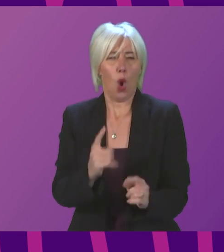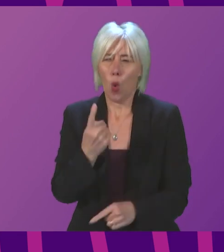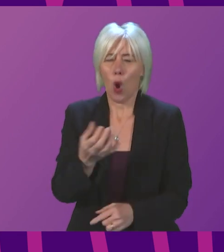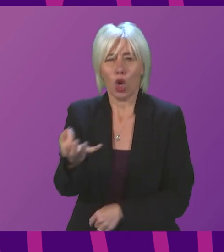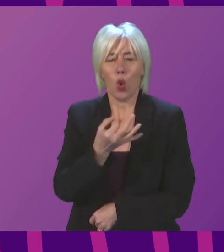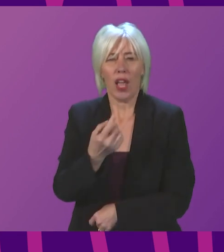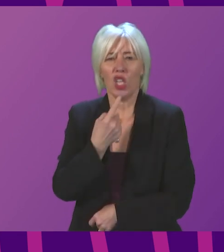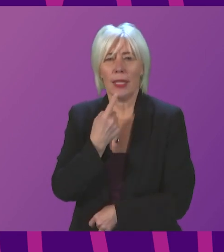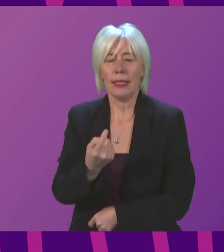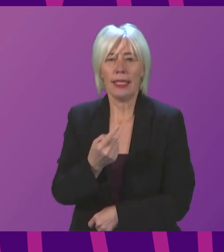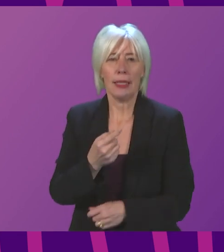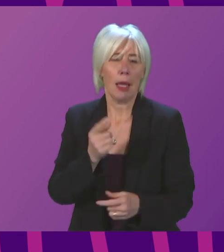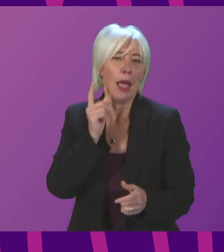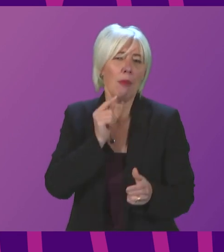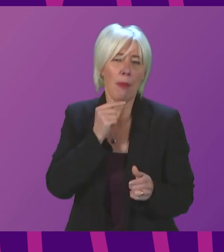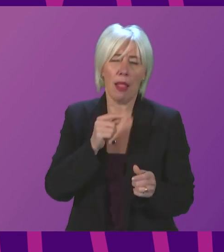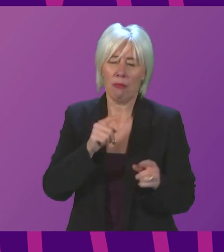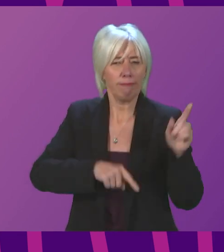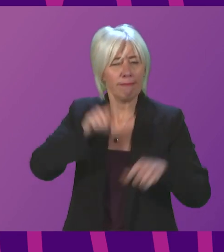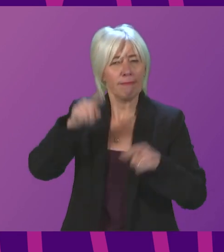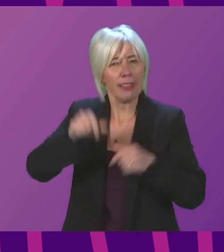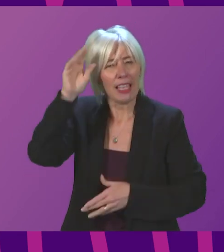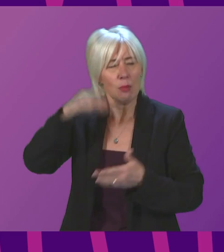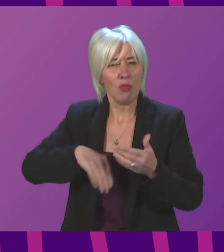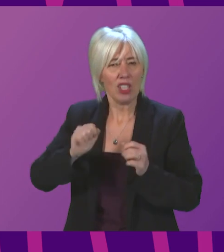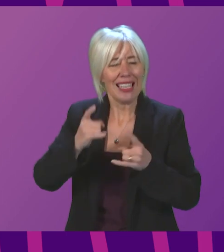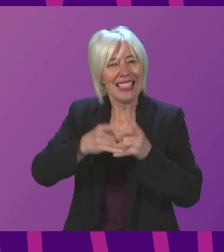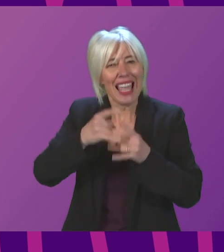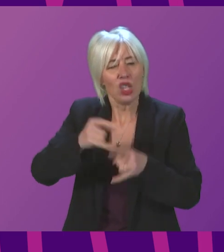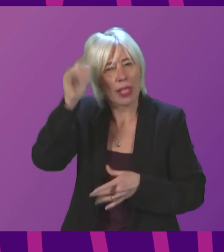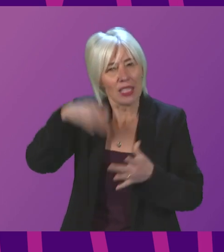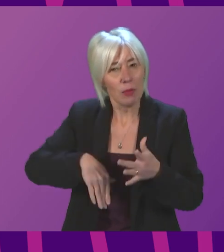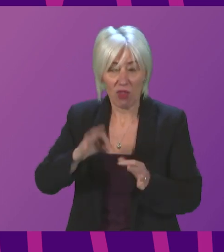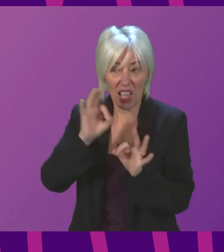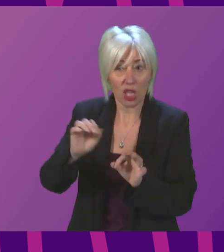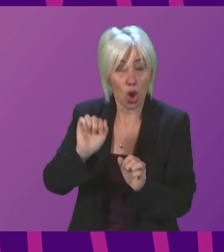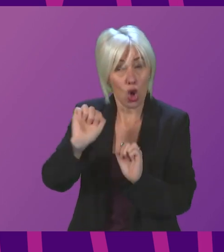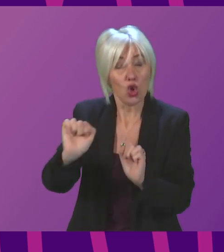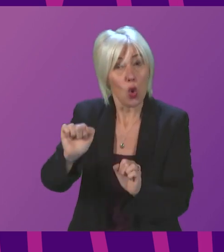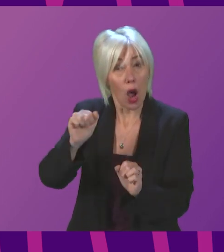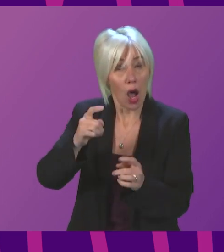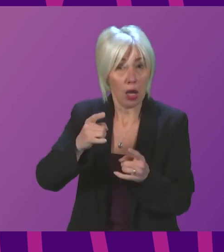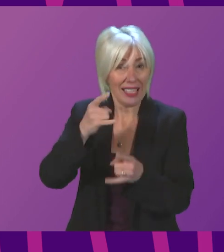“People have varying degrees of sexual experience. How much, if any, sexual experience have you had? None